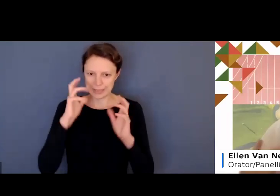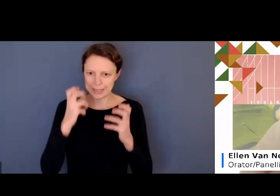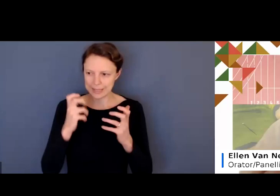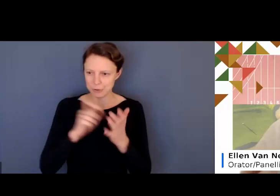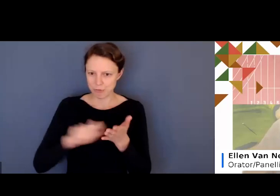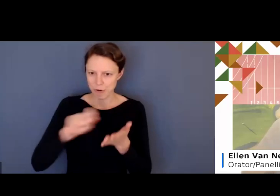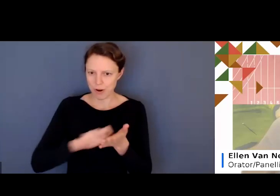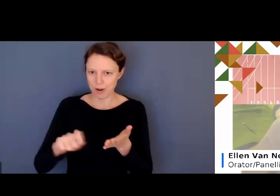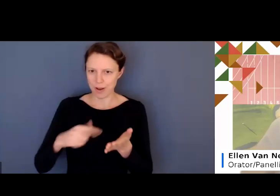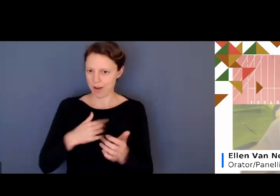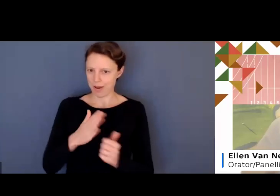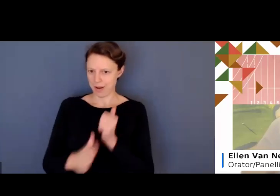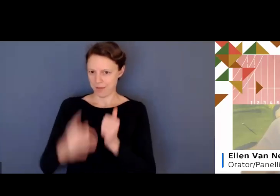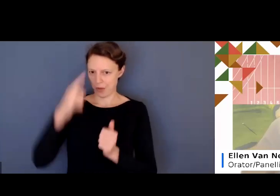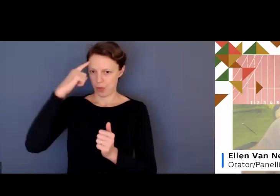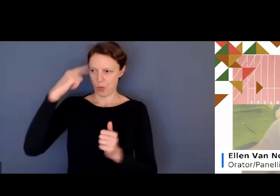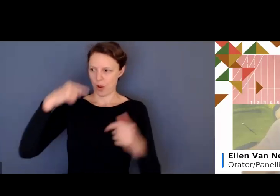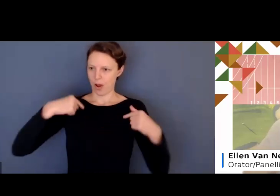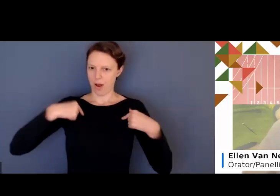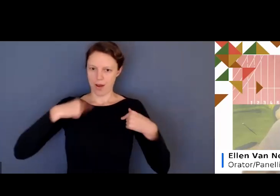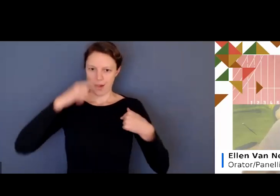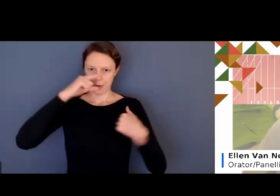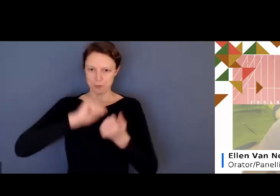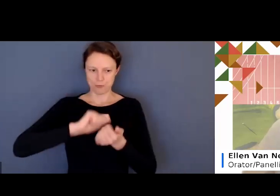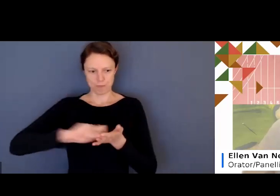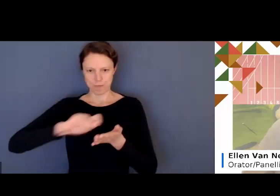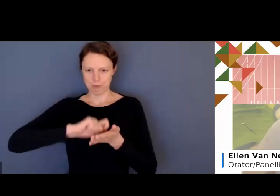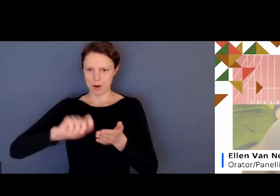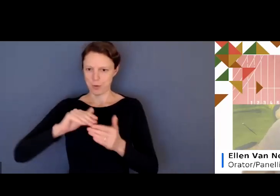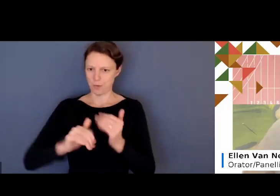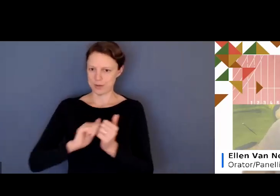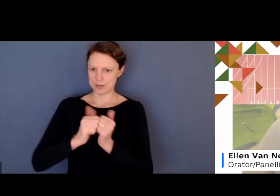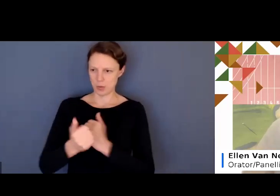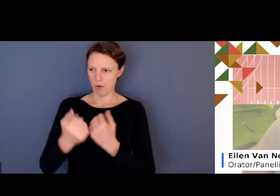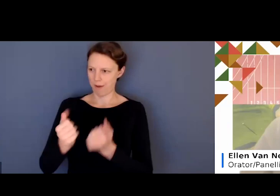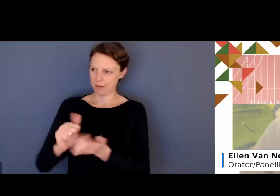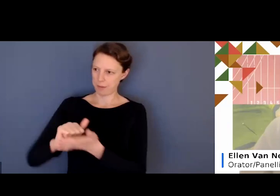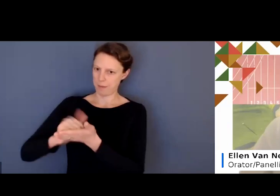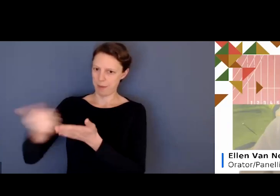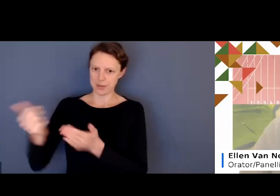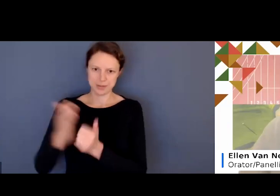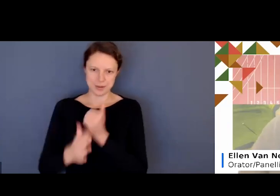I could write a book about sport and have it published. I saw that the authors,